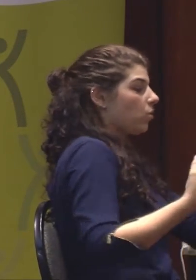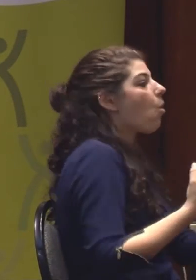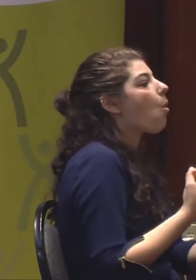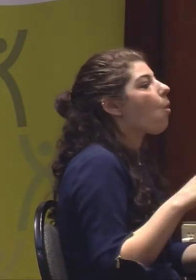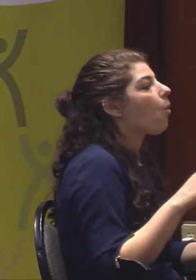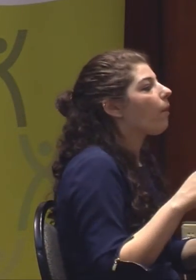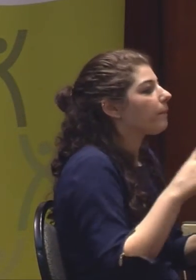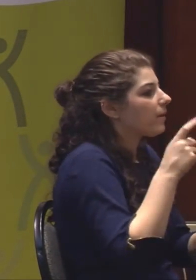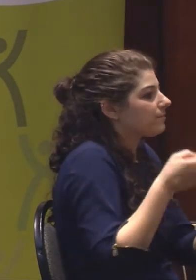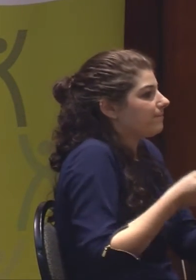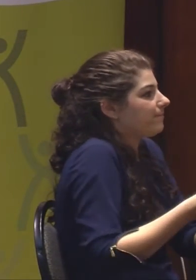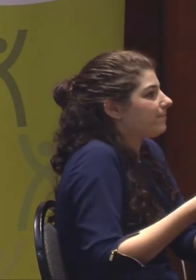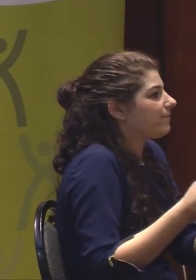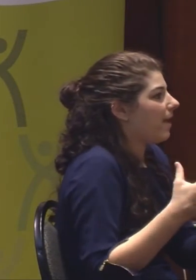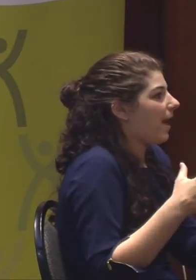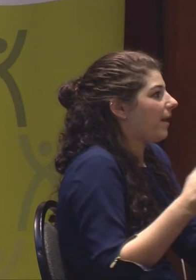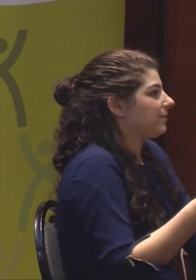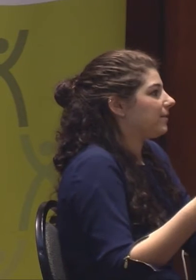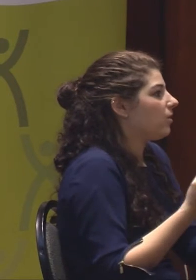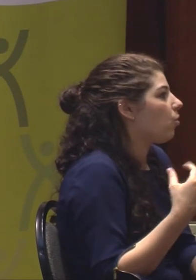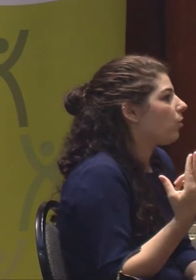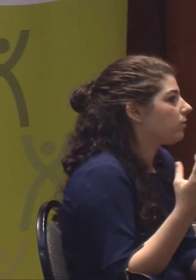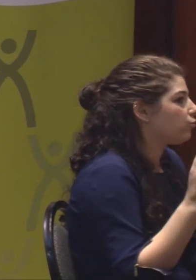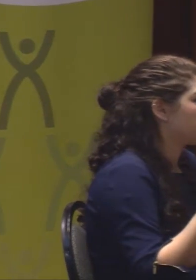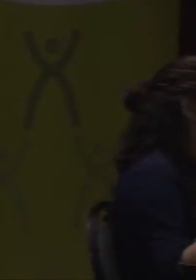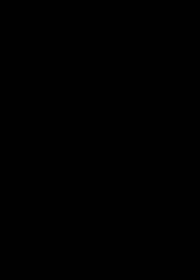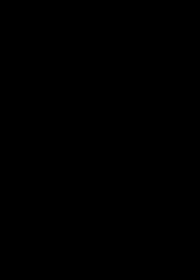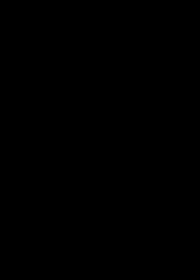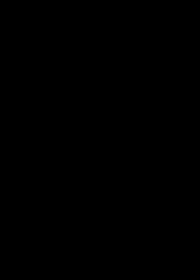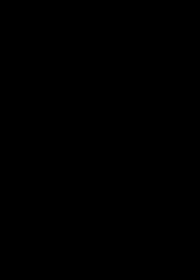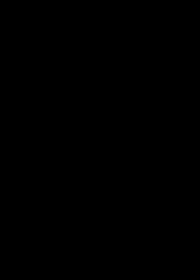of an accident or some trauma.